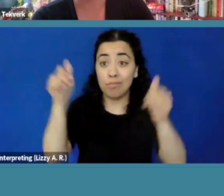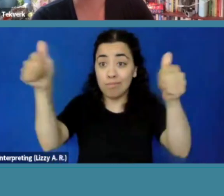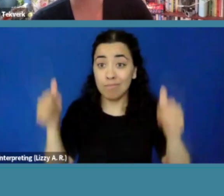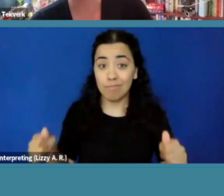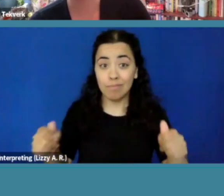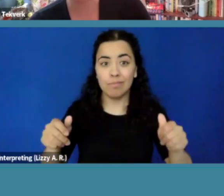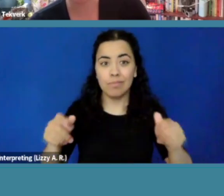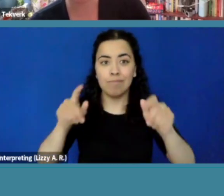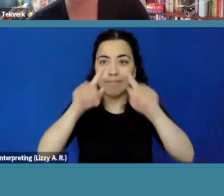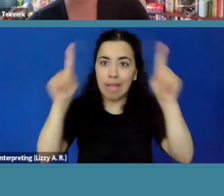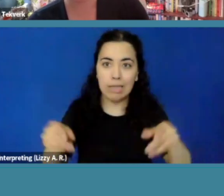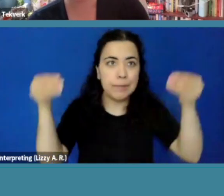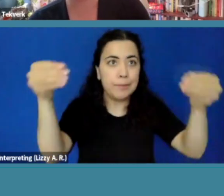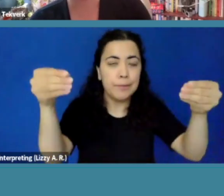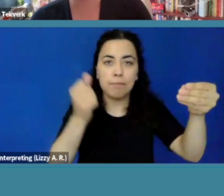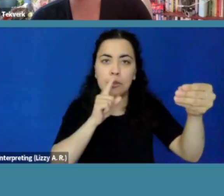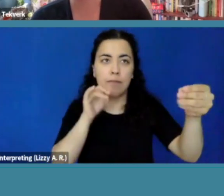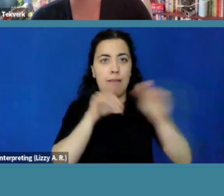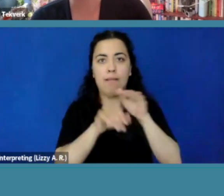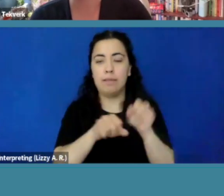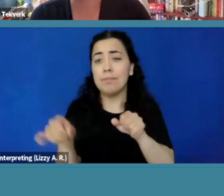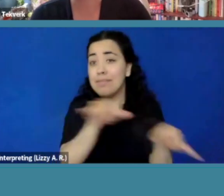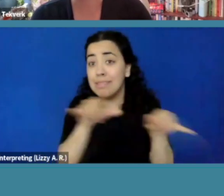You'll want to make sure, just like your website, that your signs